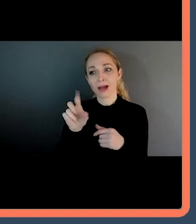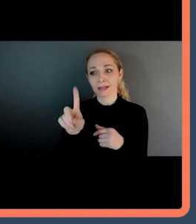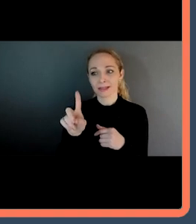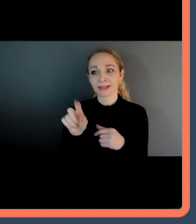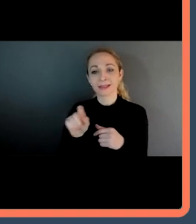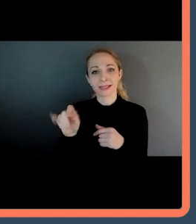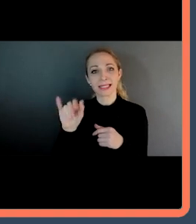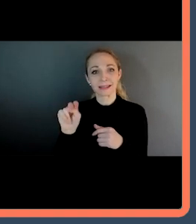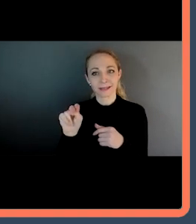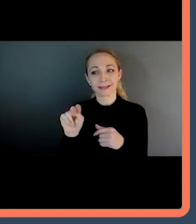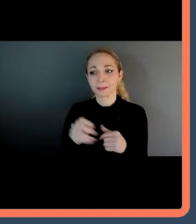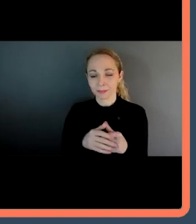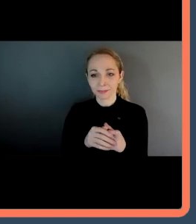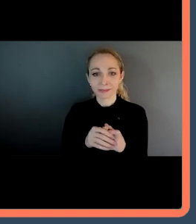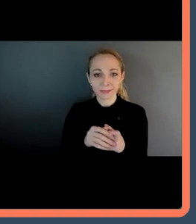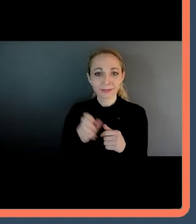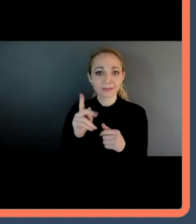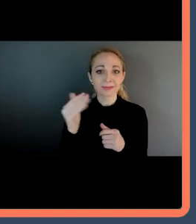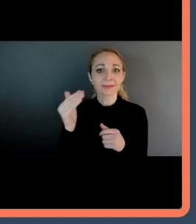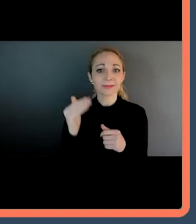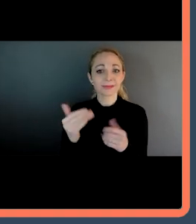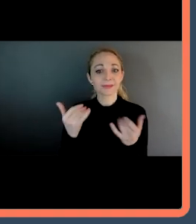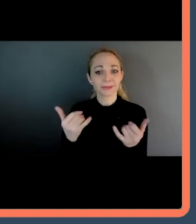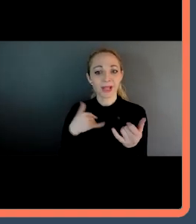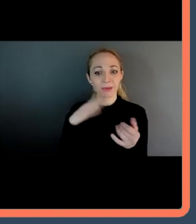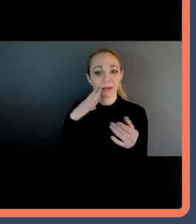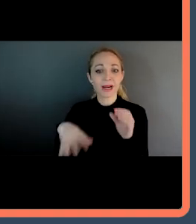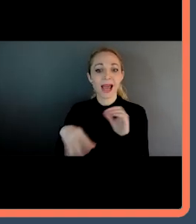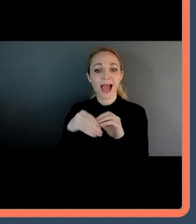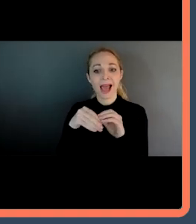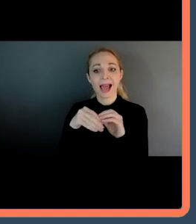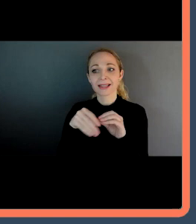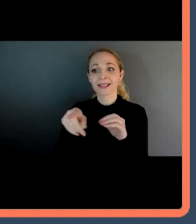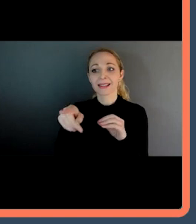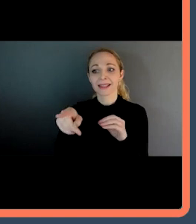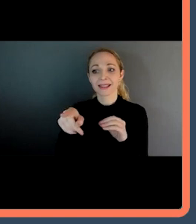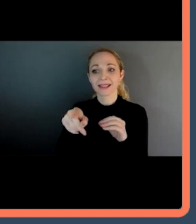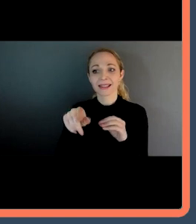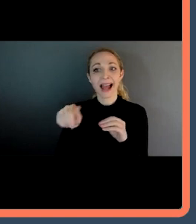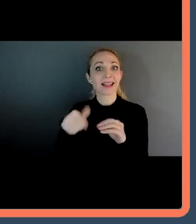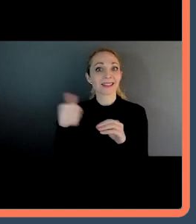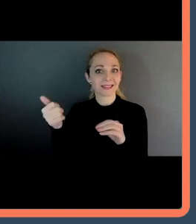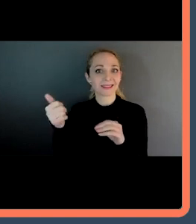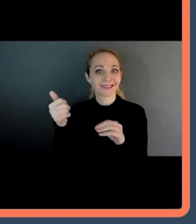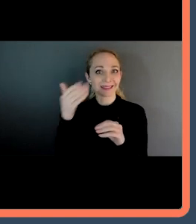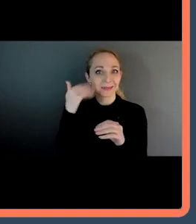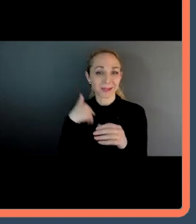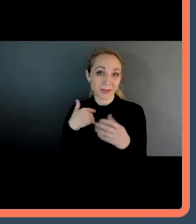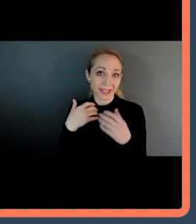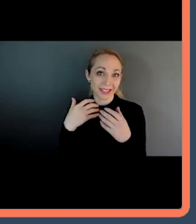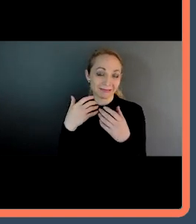AND THEN WE WILL ADD AN ELSE BECAUSE WE CARE IF THEY